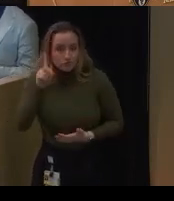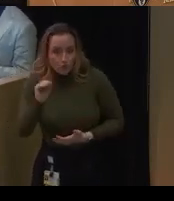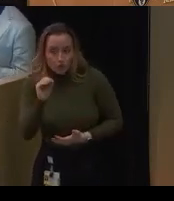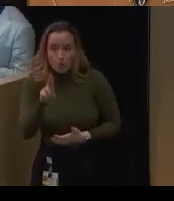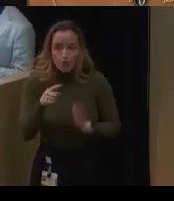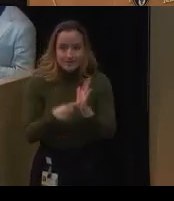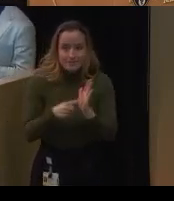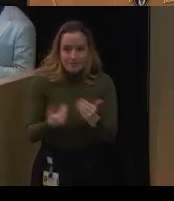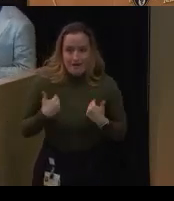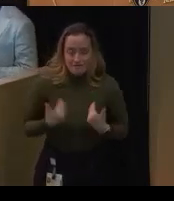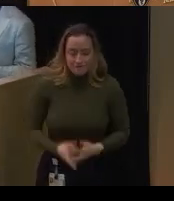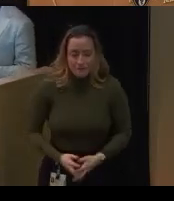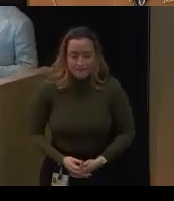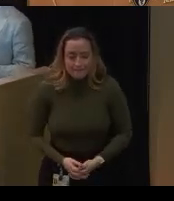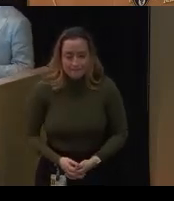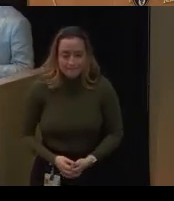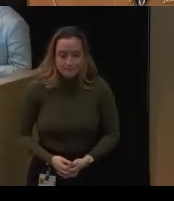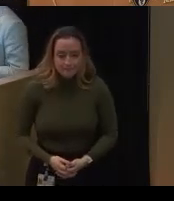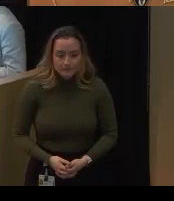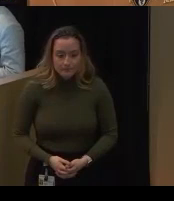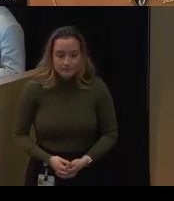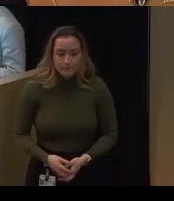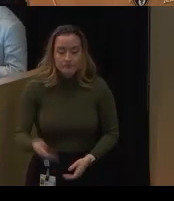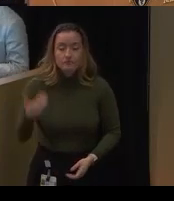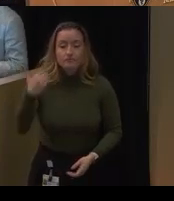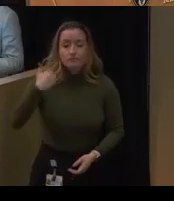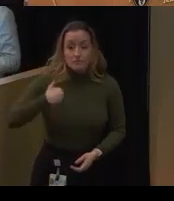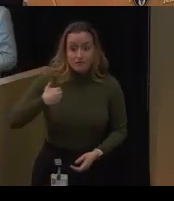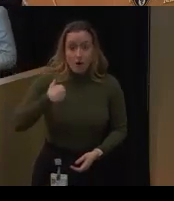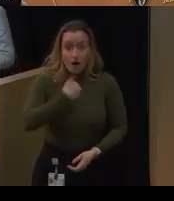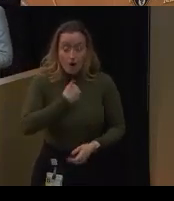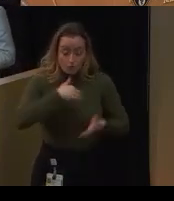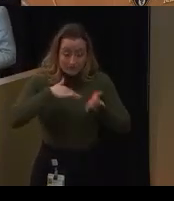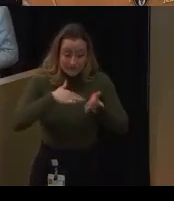so before doing our own real-time fmri or feedback study we wanted to get a better